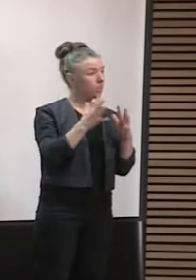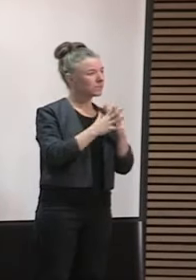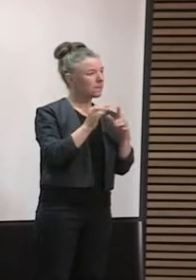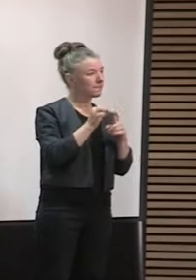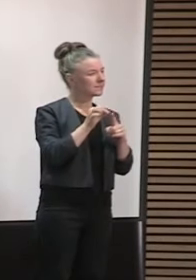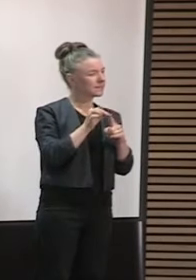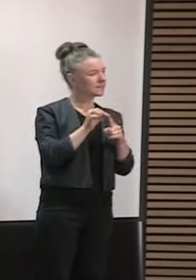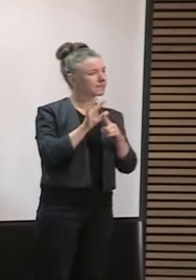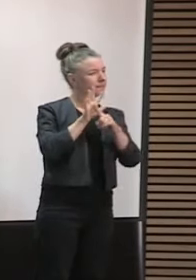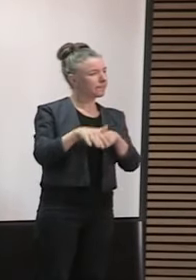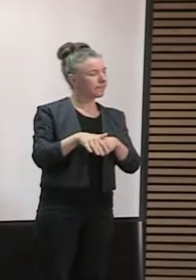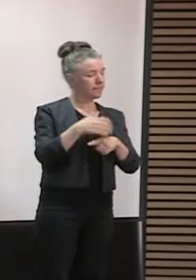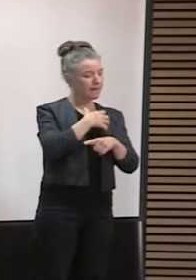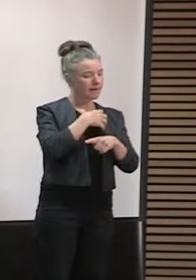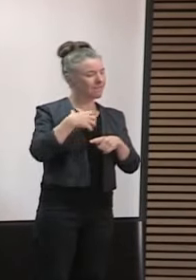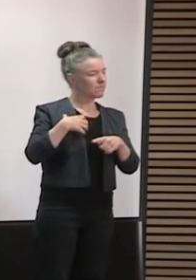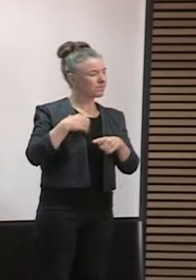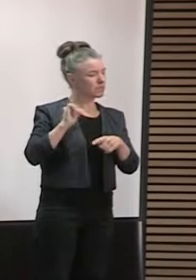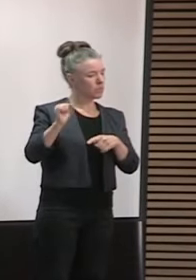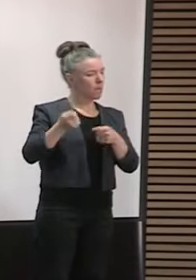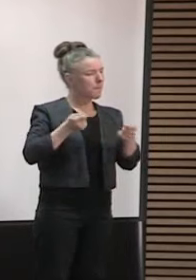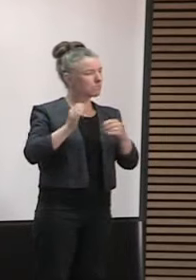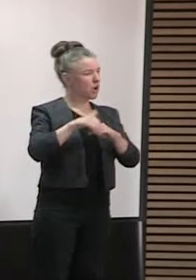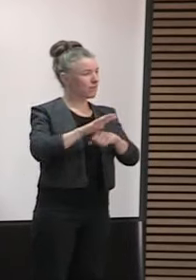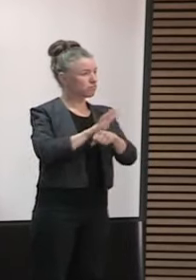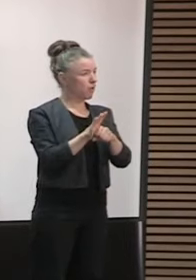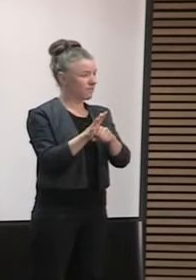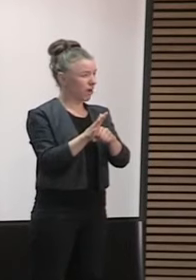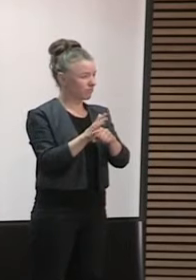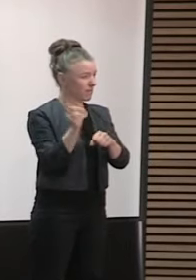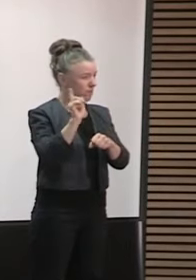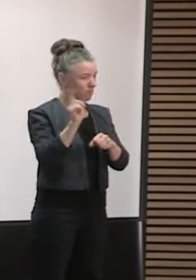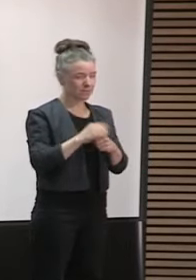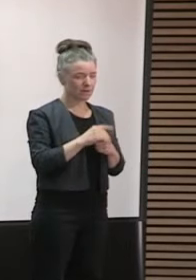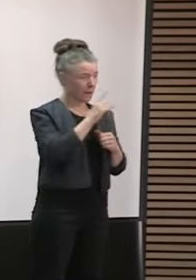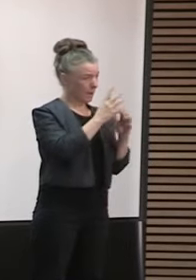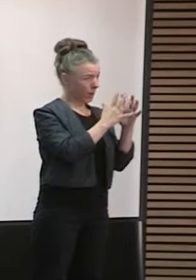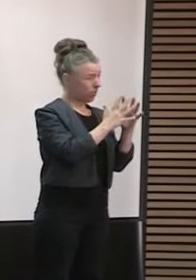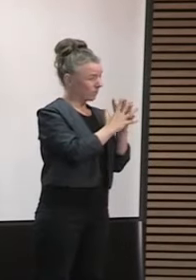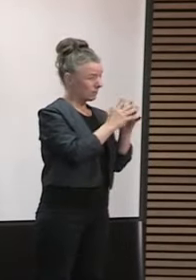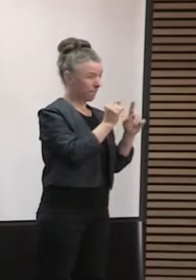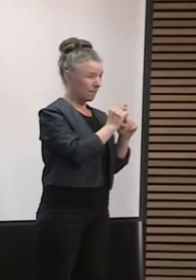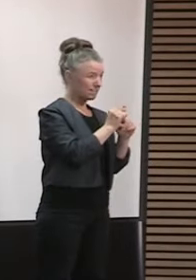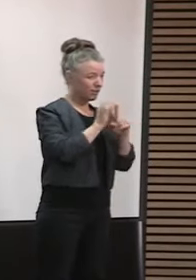managed isolation facility some months ago and the challenges in trying to get